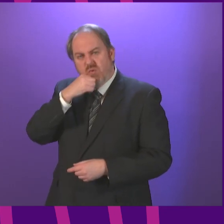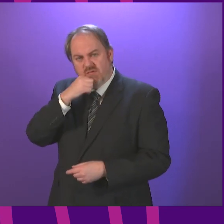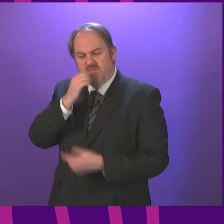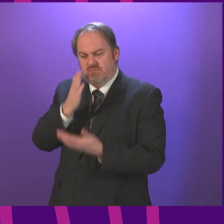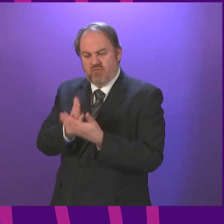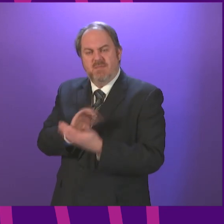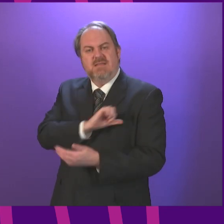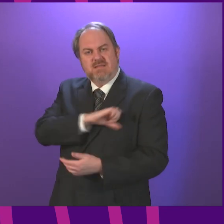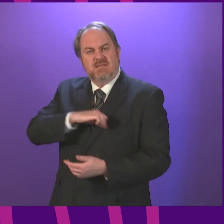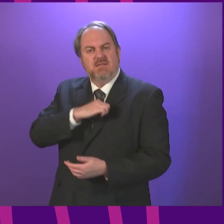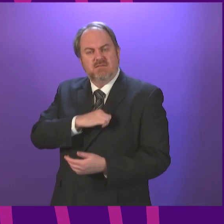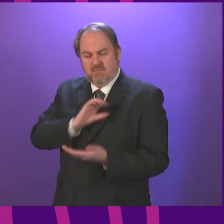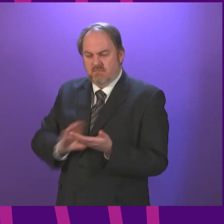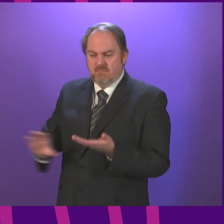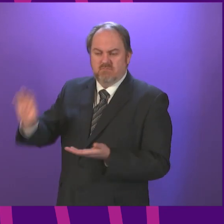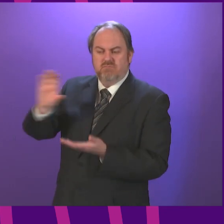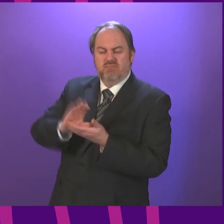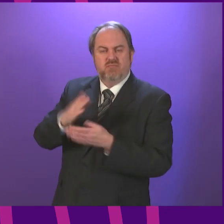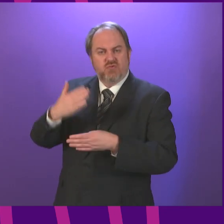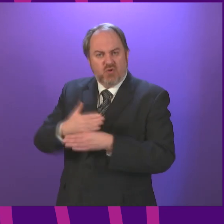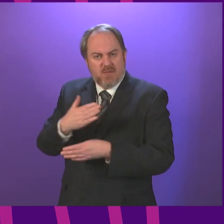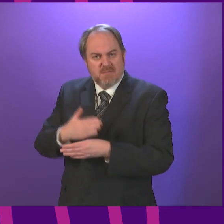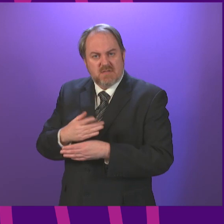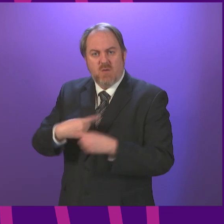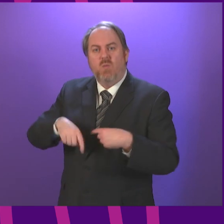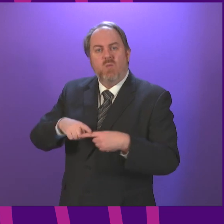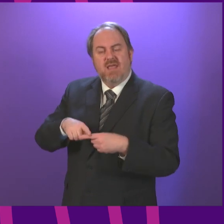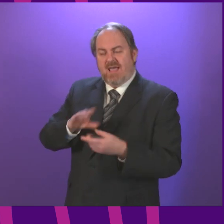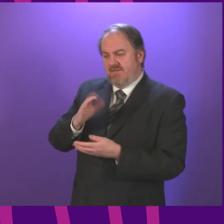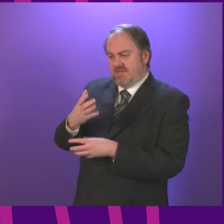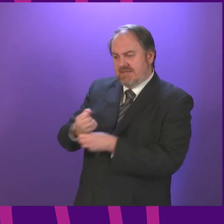As Parliament would expect, we have taken a series of securities over the assets of